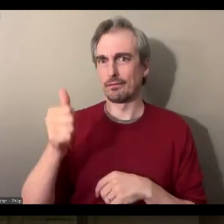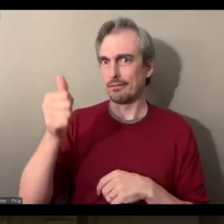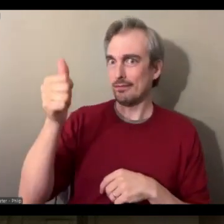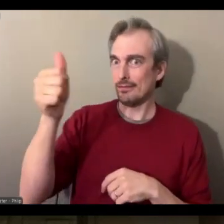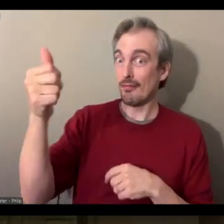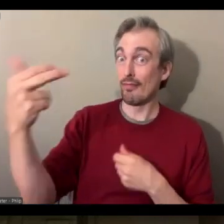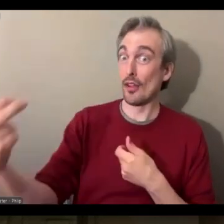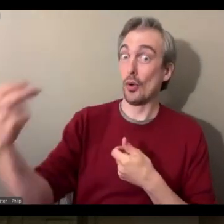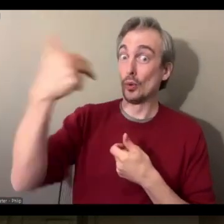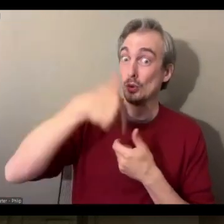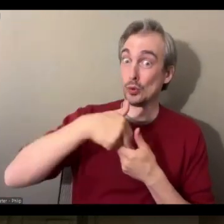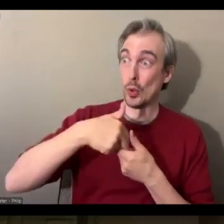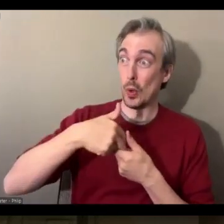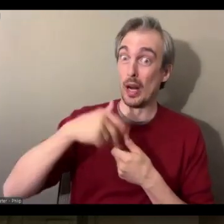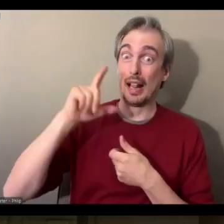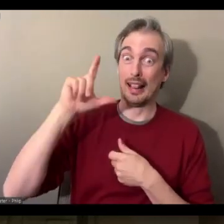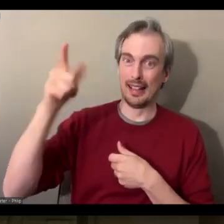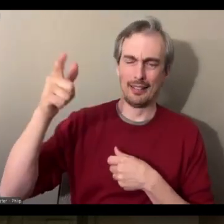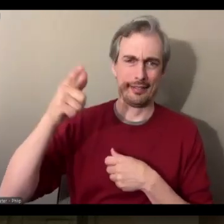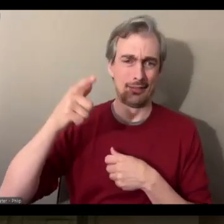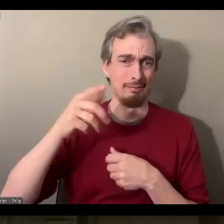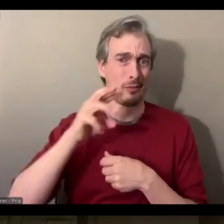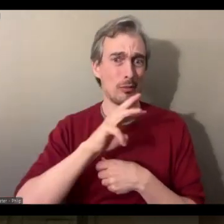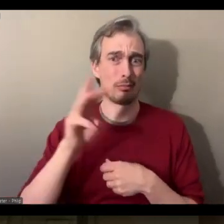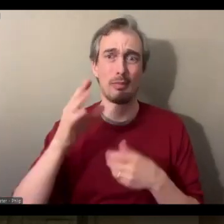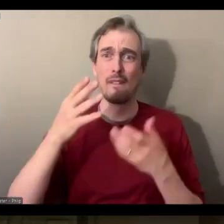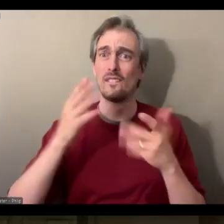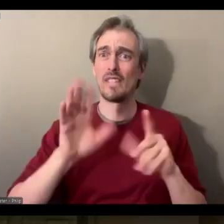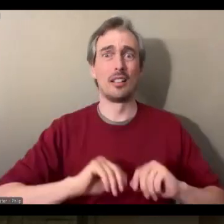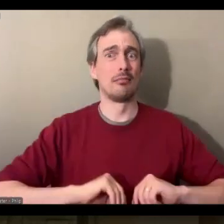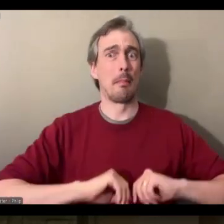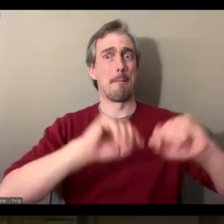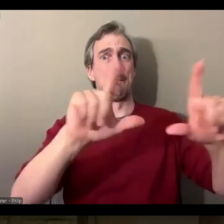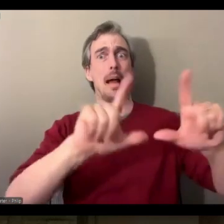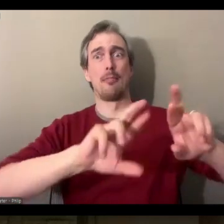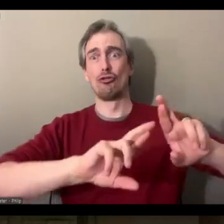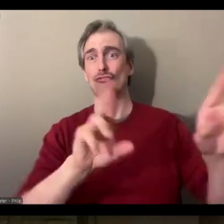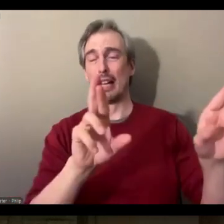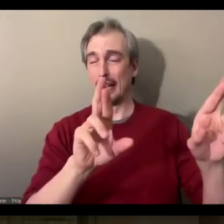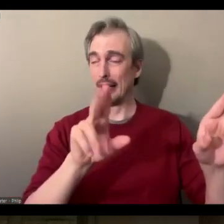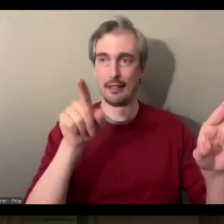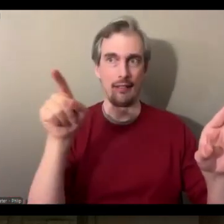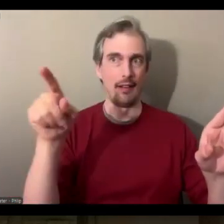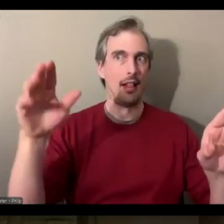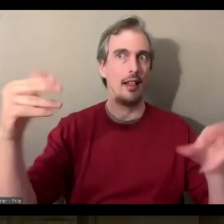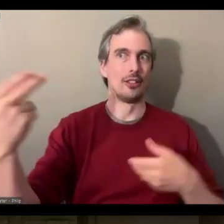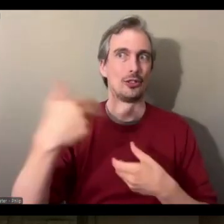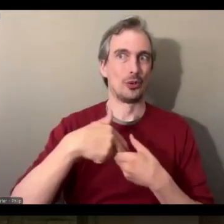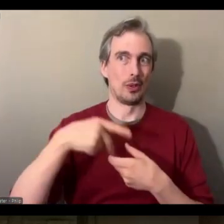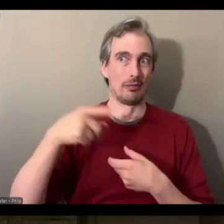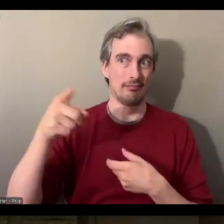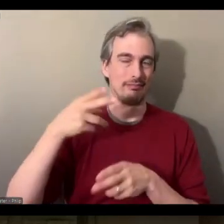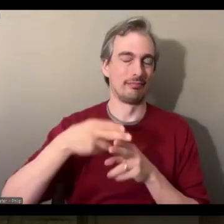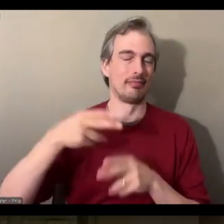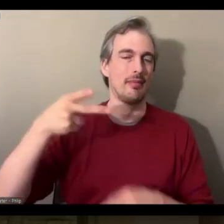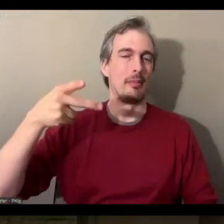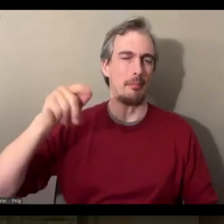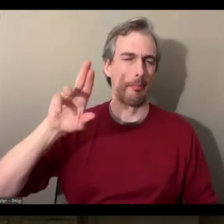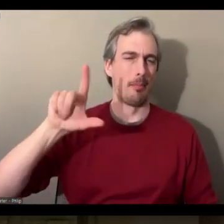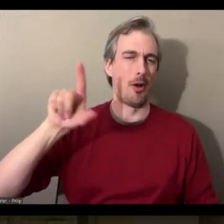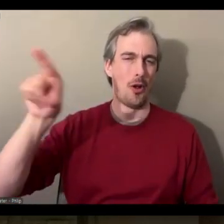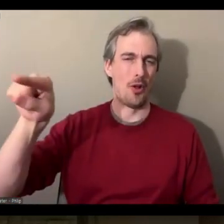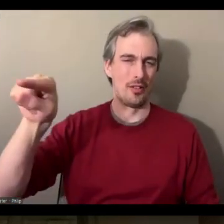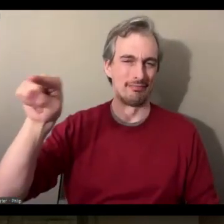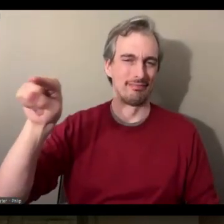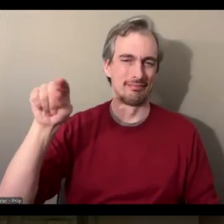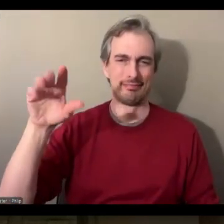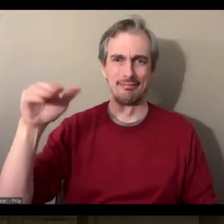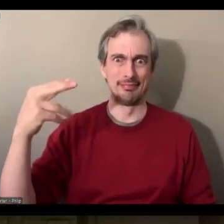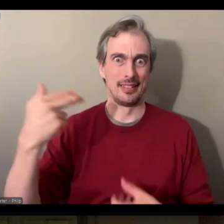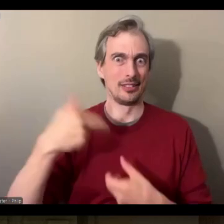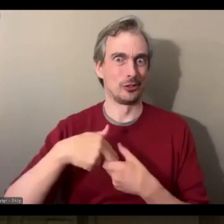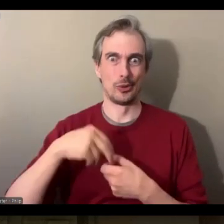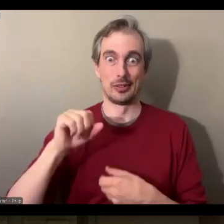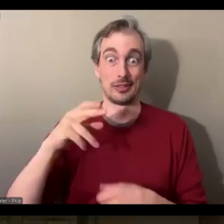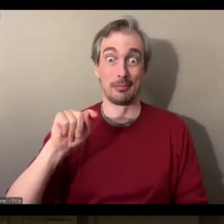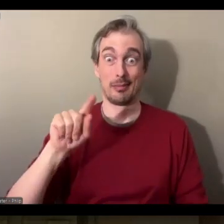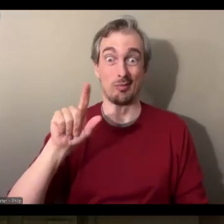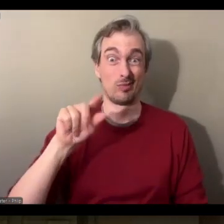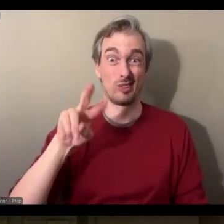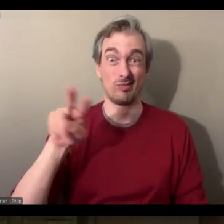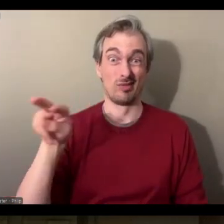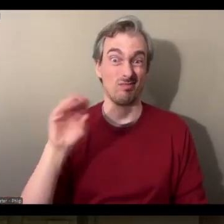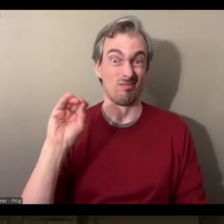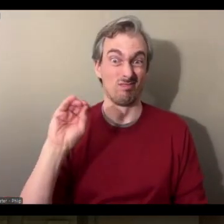website. We did not have Paul back in September of 2022. The process with a small team needs